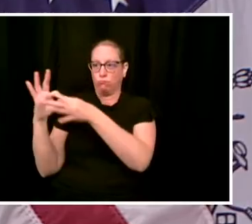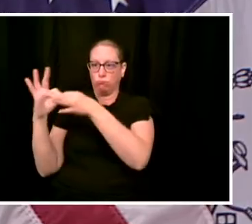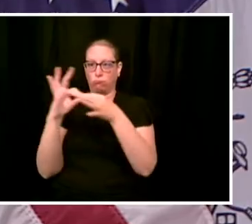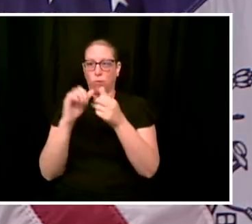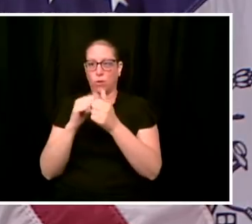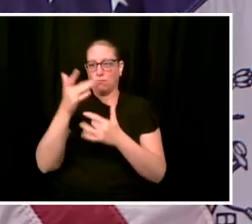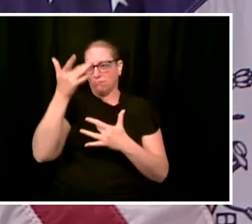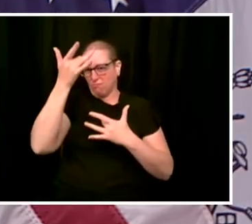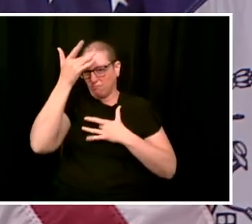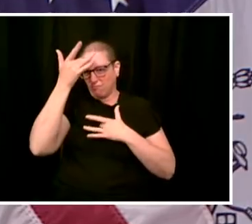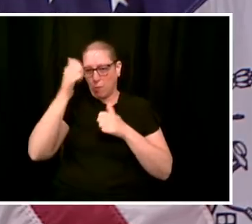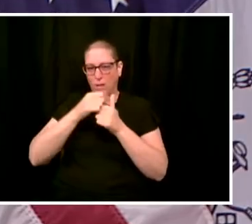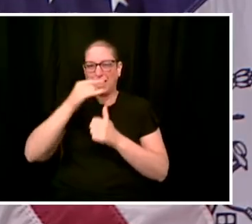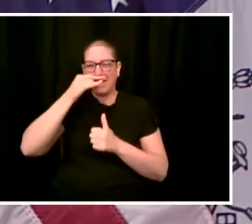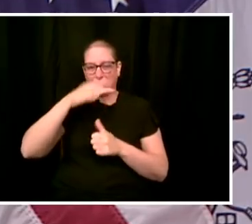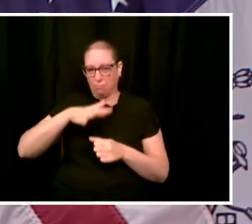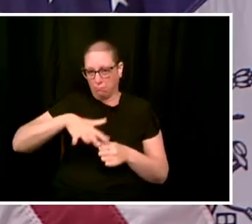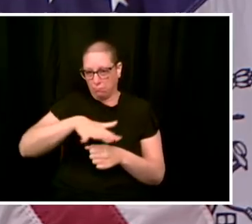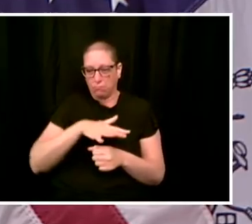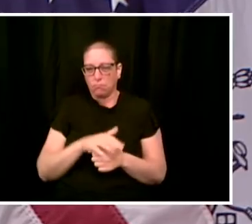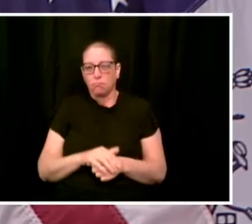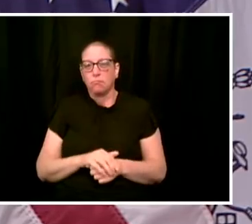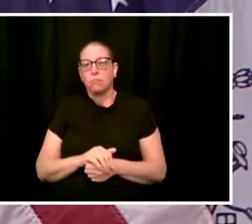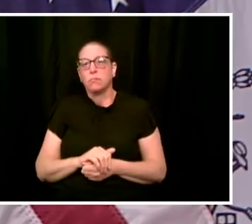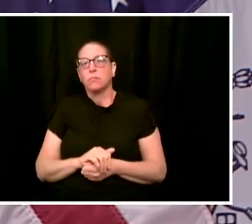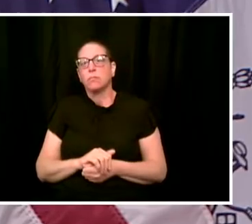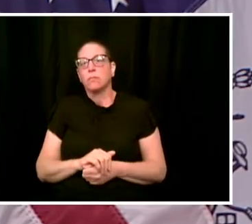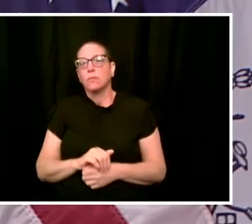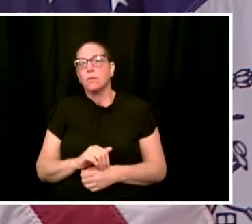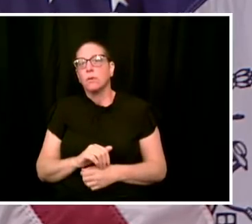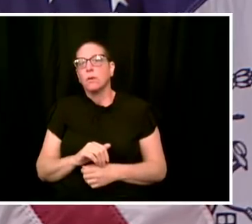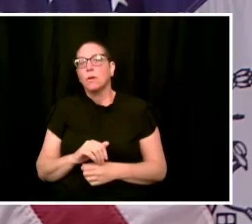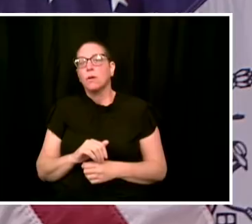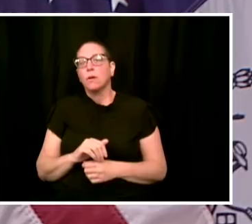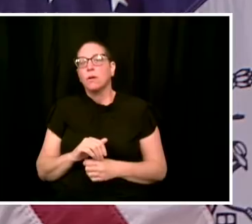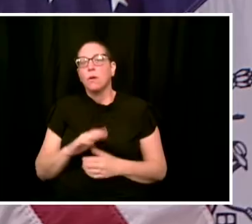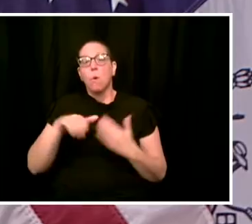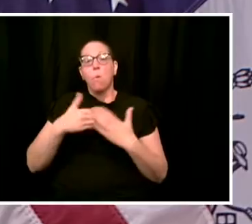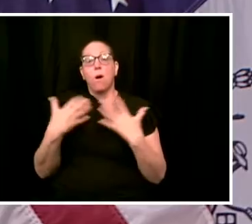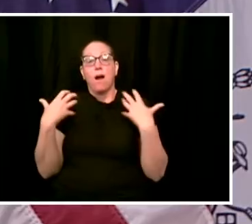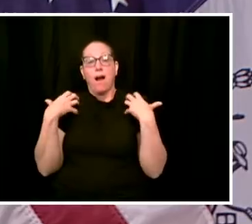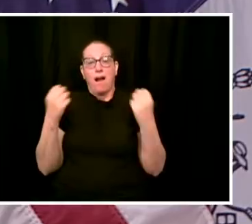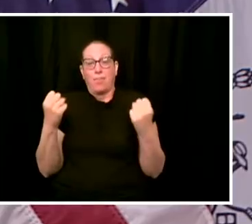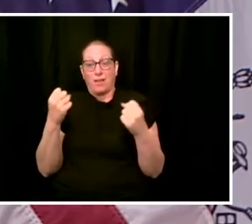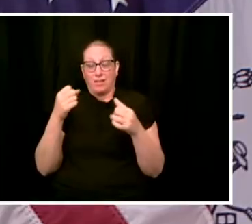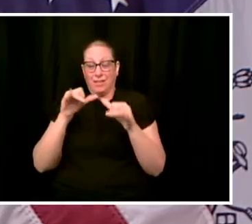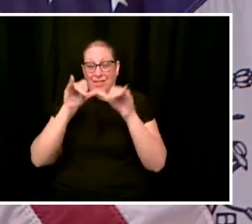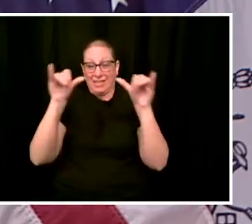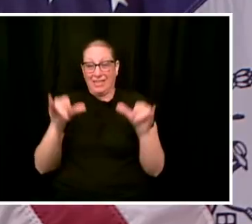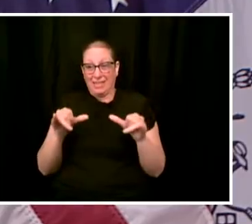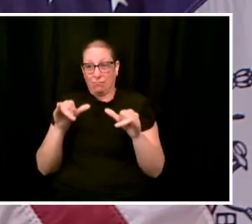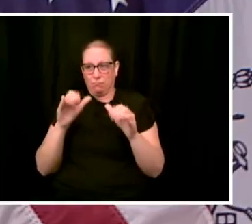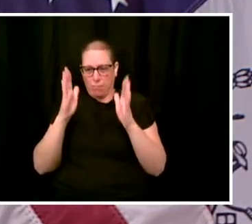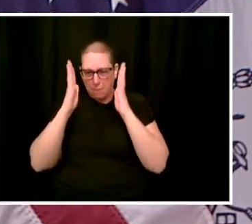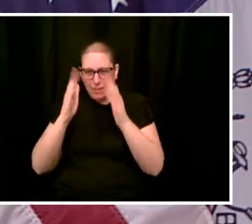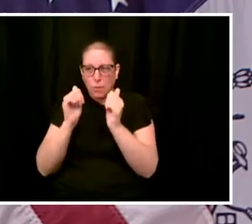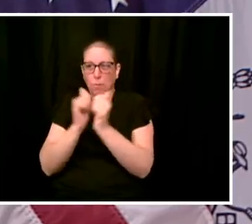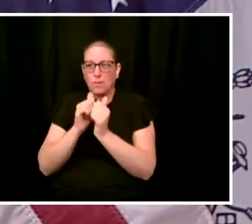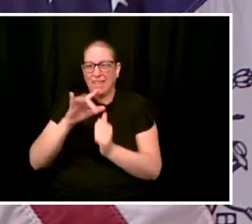PASSING ON APRESHUATION TO MELISSA ORF THE WORK SHE HAS DONE HERE. WE'RE GOING TO, THROUHGOUT THE